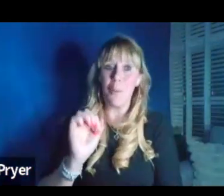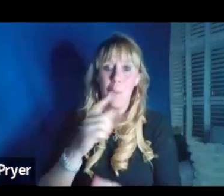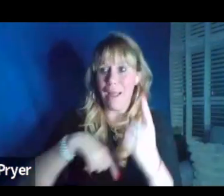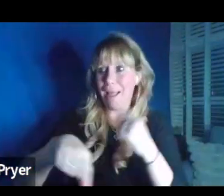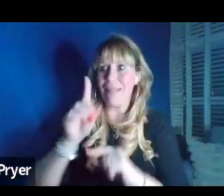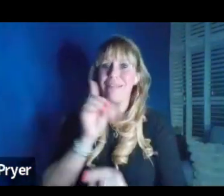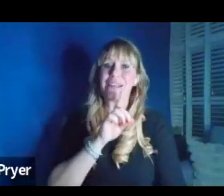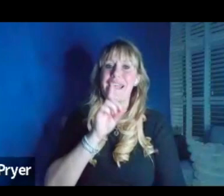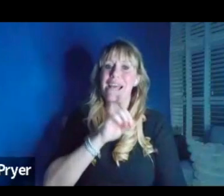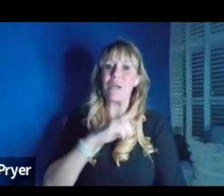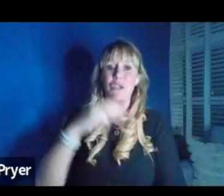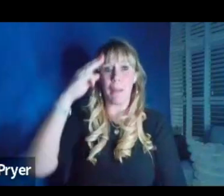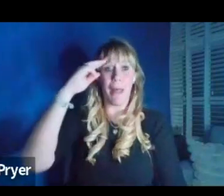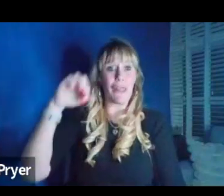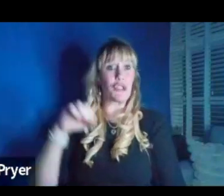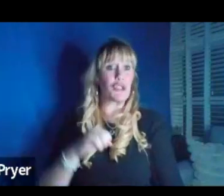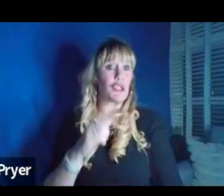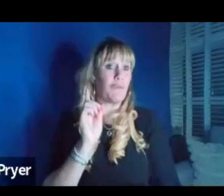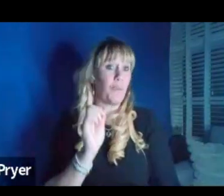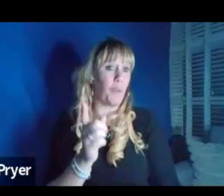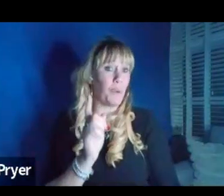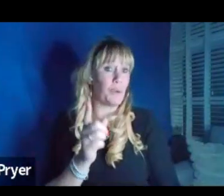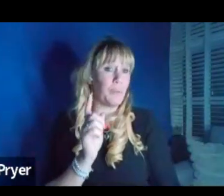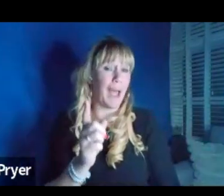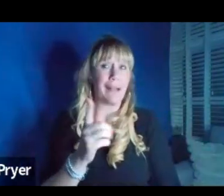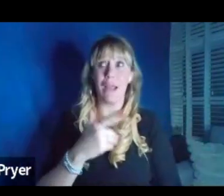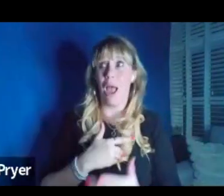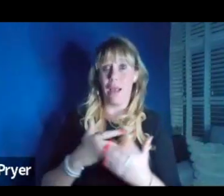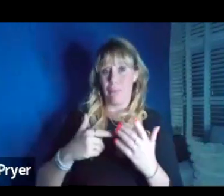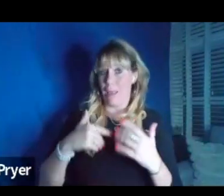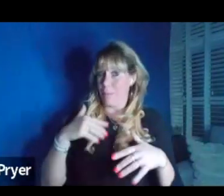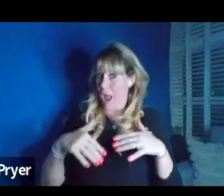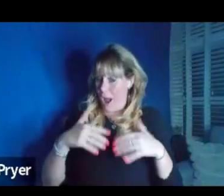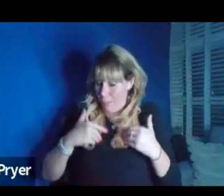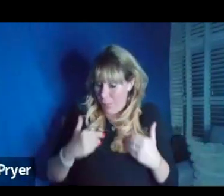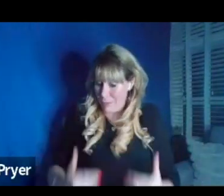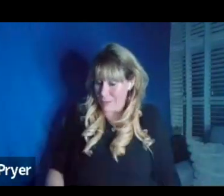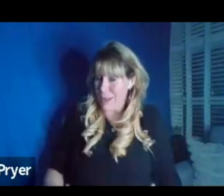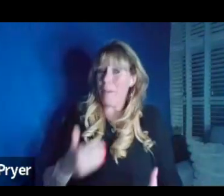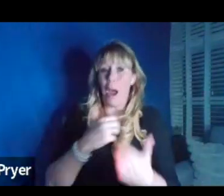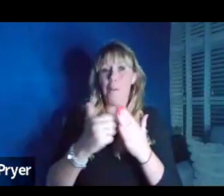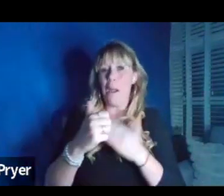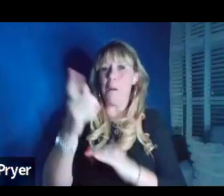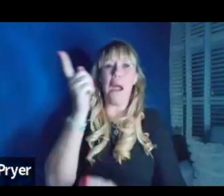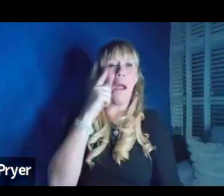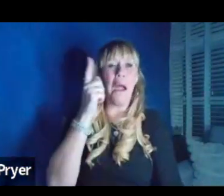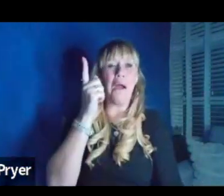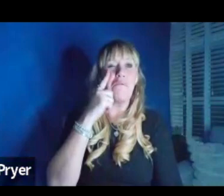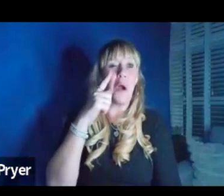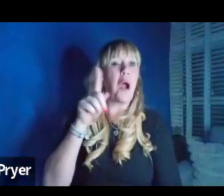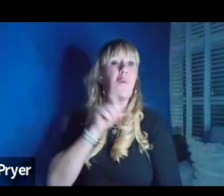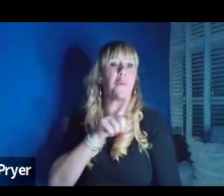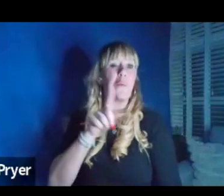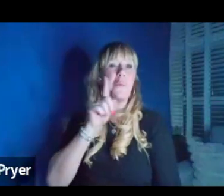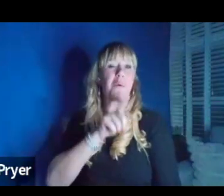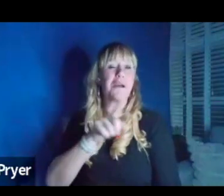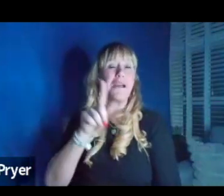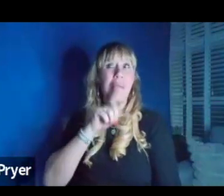For a certain sort of woman who may never once suspect The lust we feel for her is not politically correct